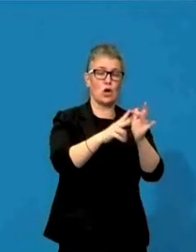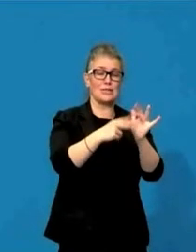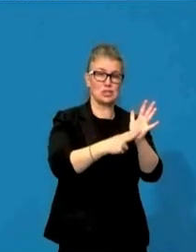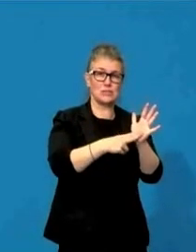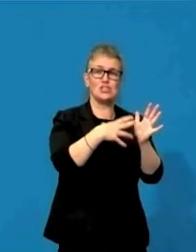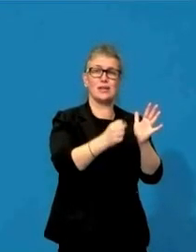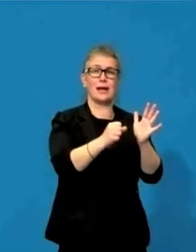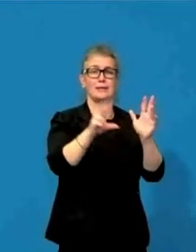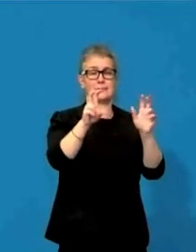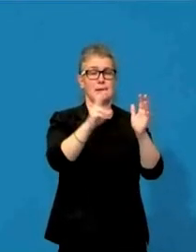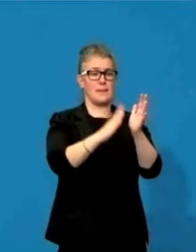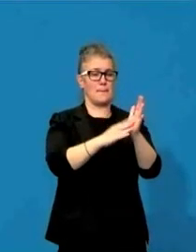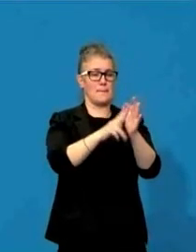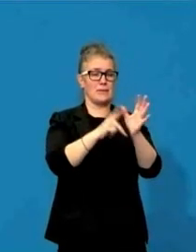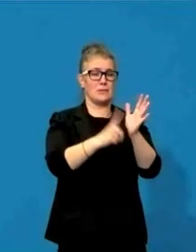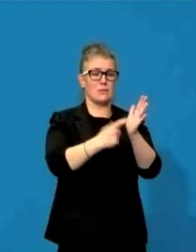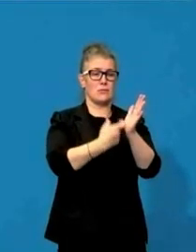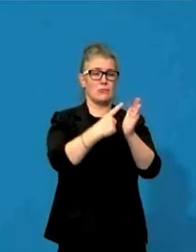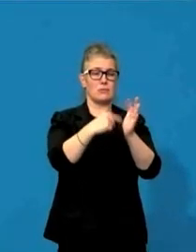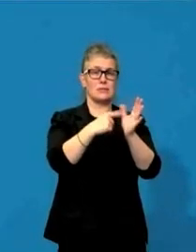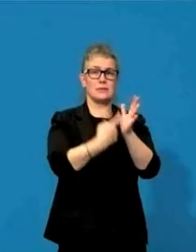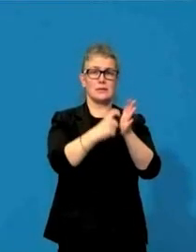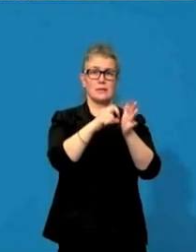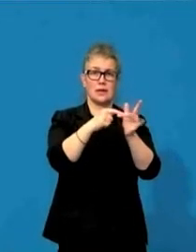to - to Perth and training centre, at the age of 8 years of age.